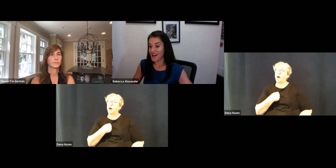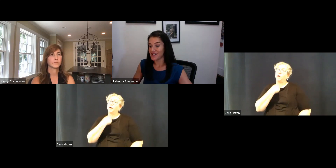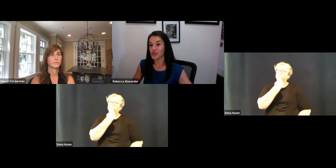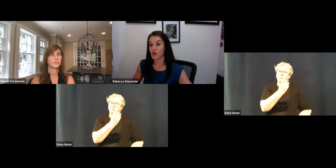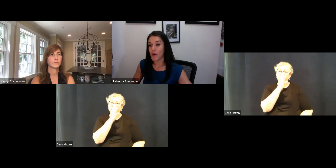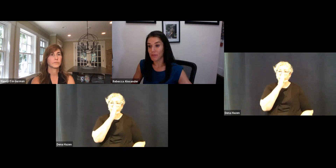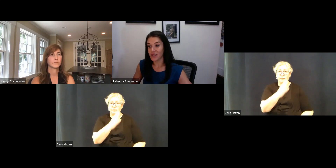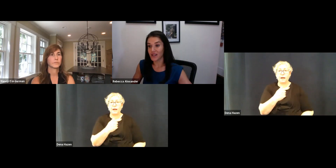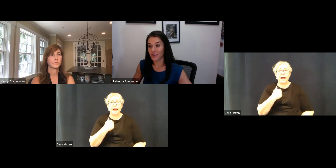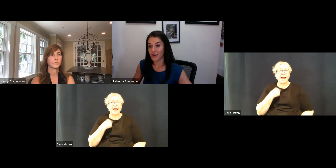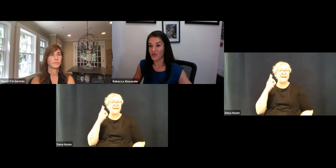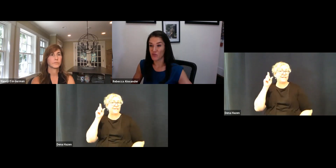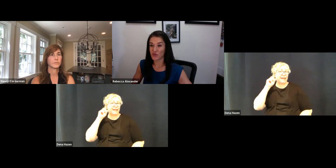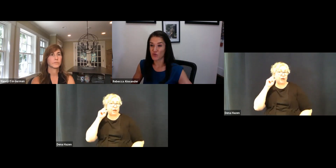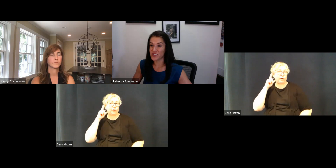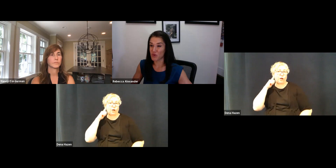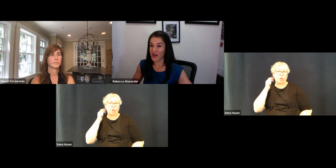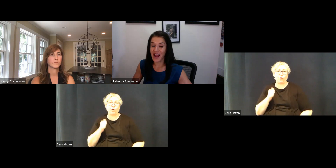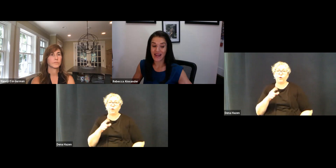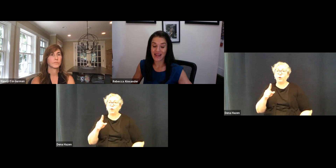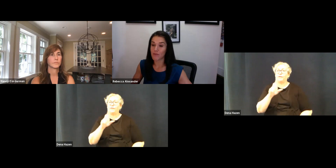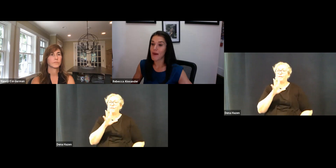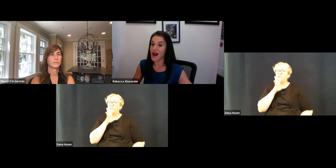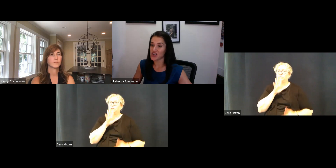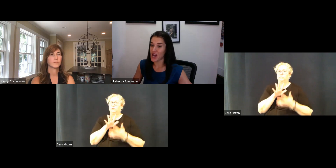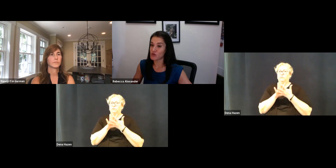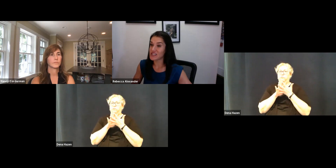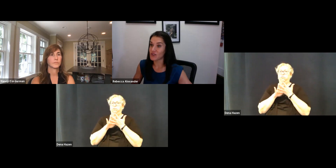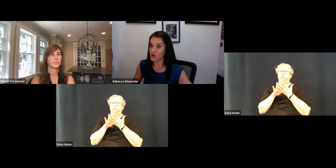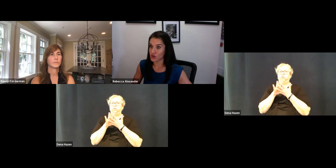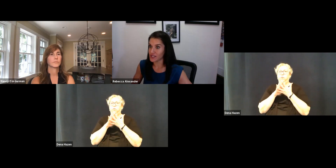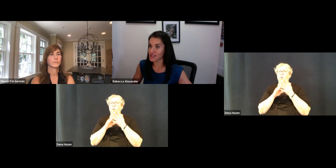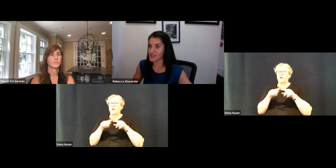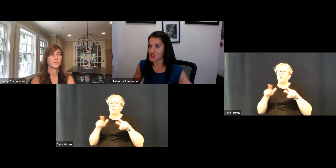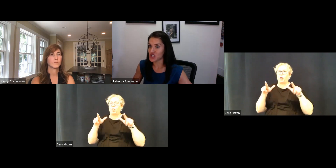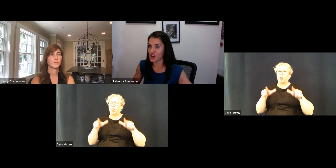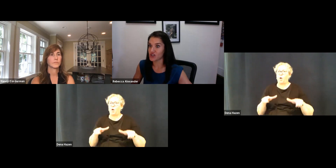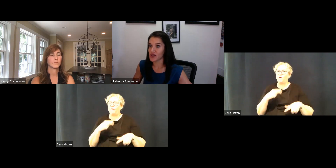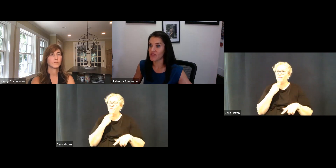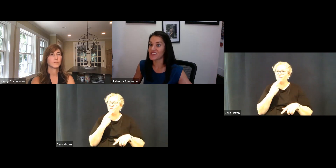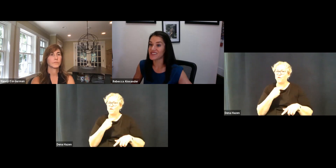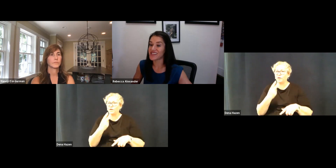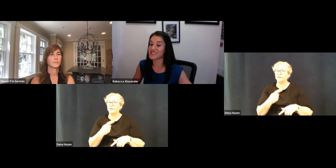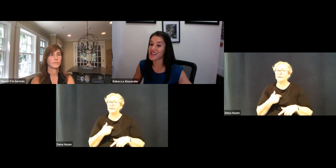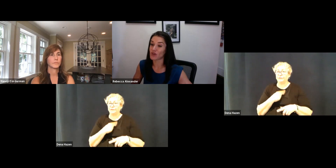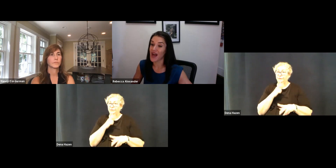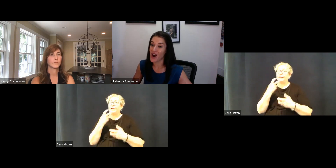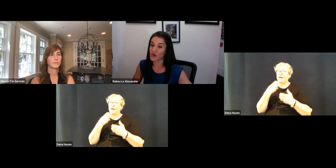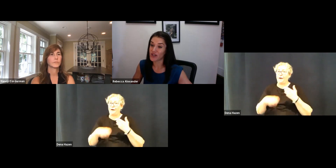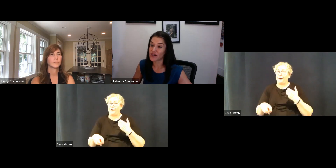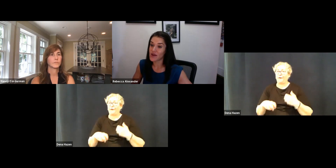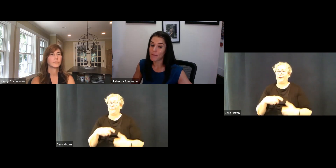and you're mumbling and almost whispering. I can't imagine how difficult it is to share some of these things out loud,